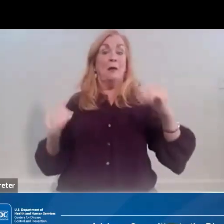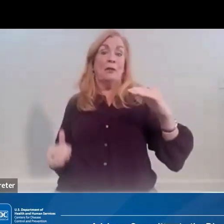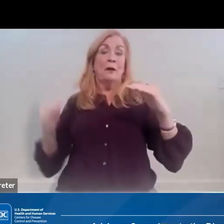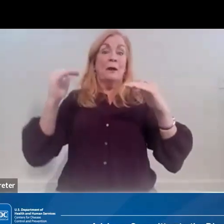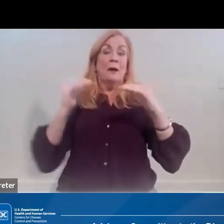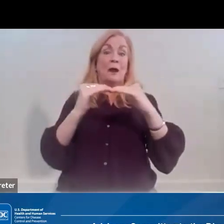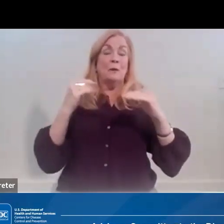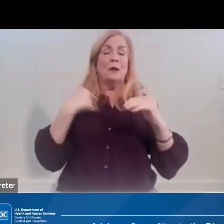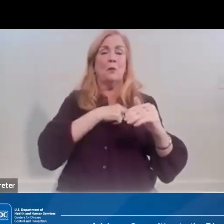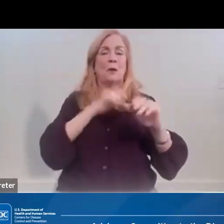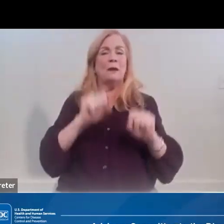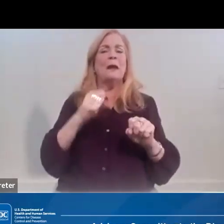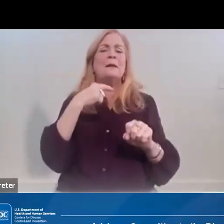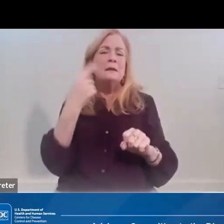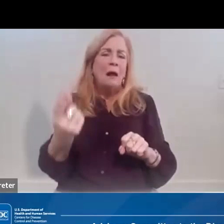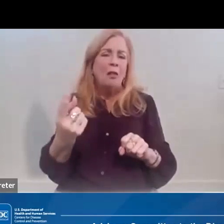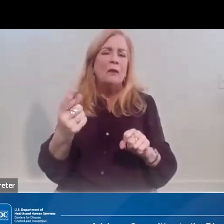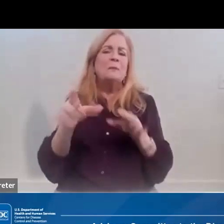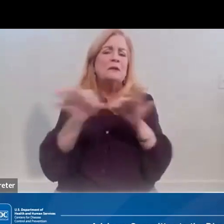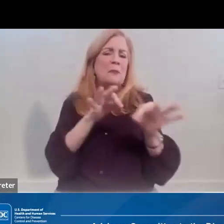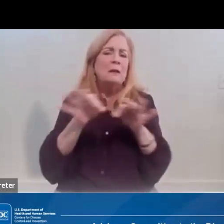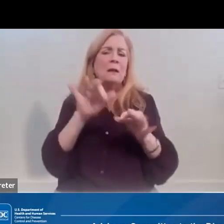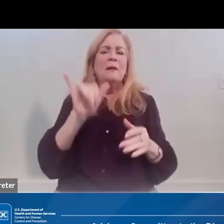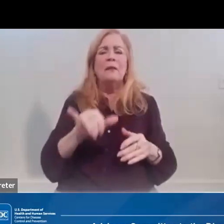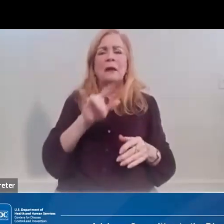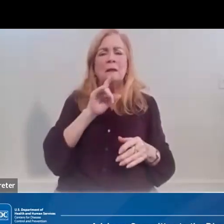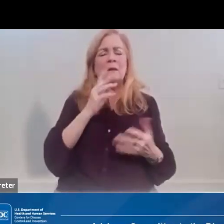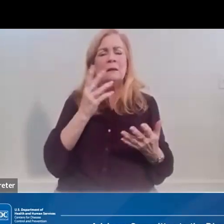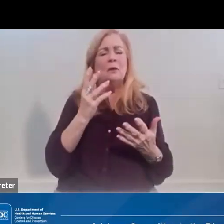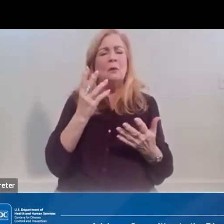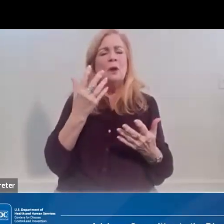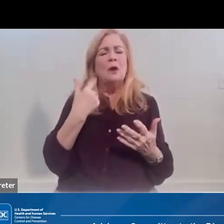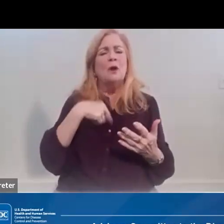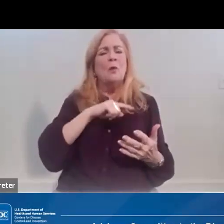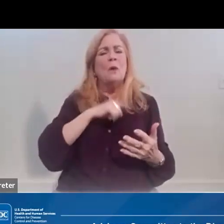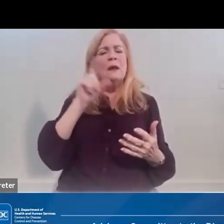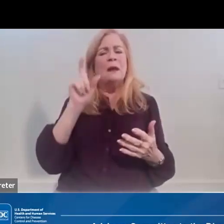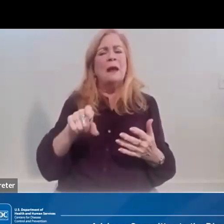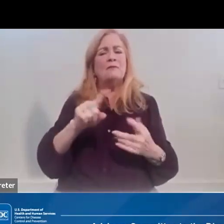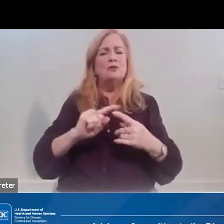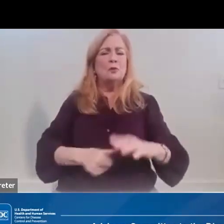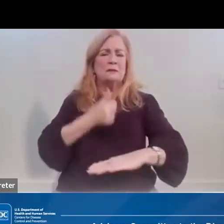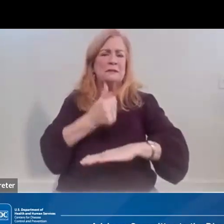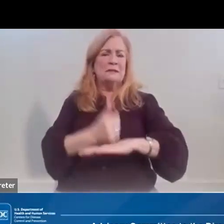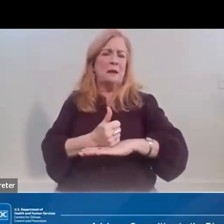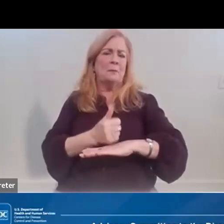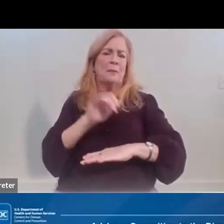You know. We say, no, it's a science and a practice. So we've to lay that out.